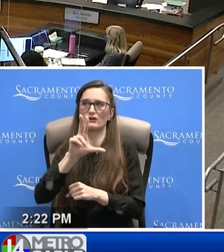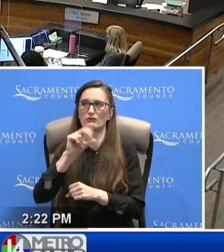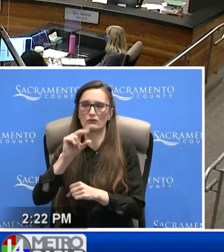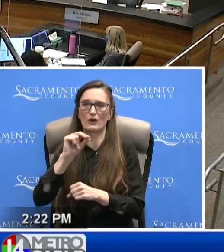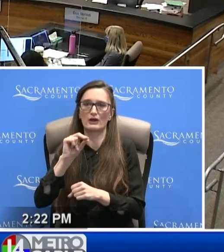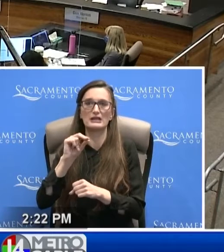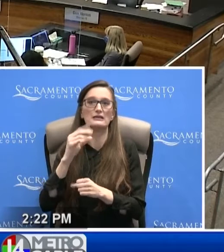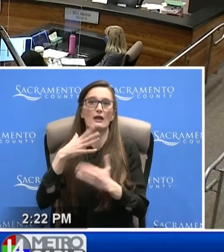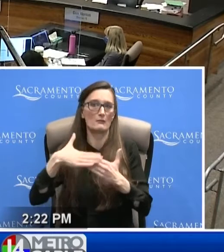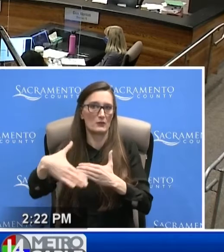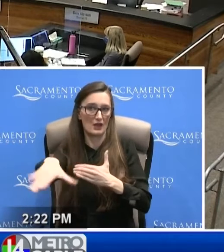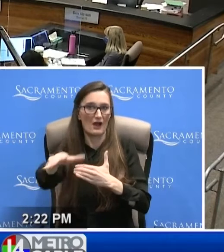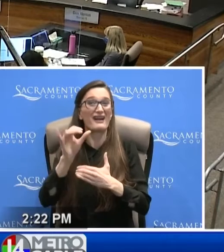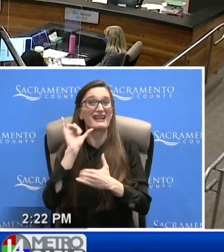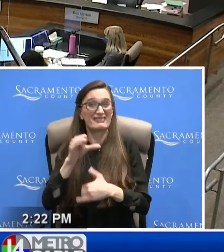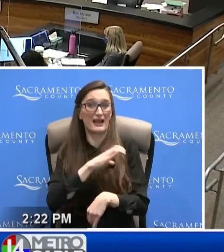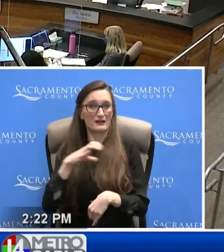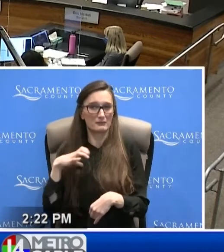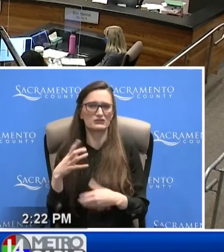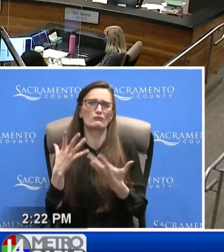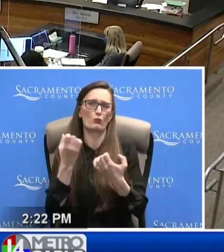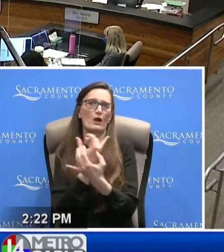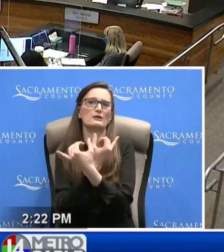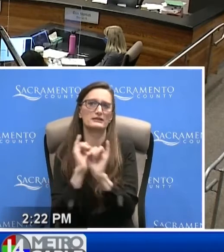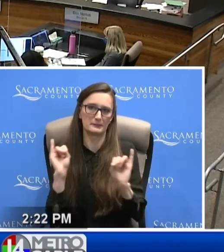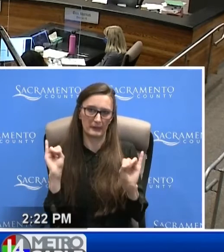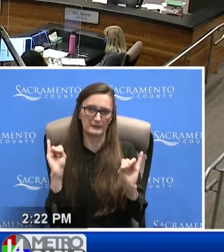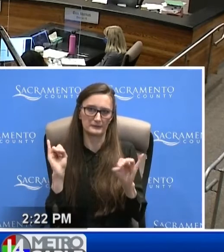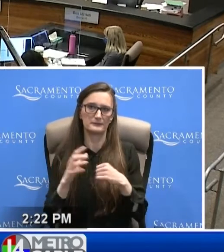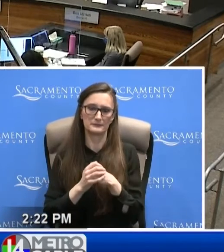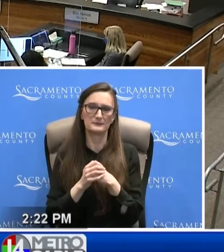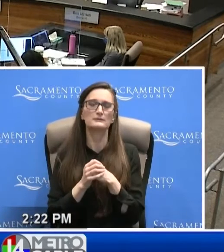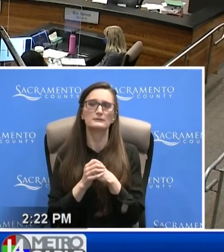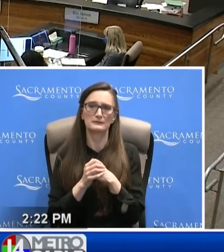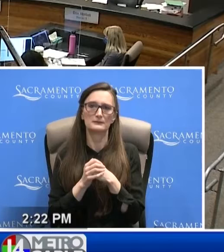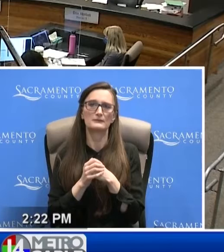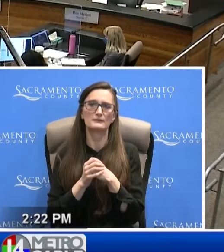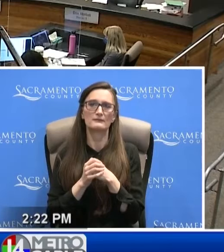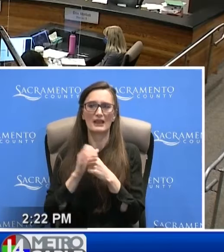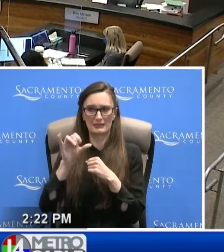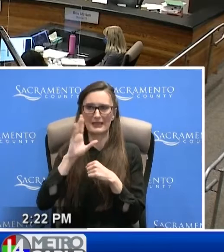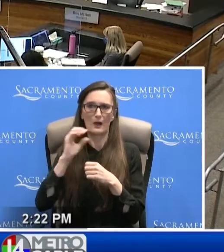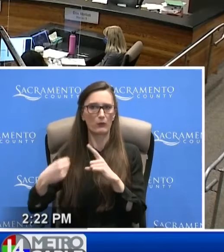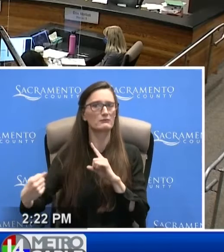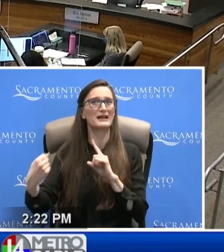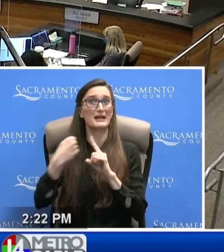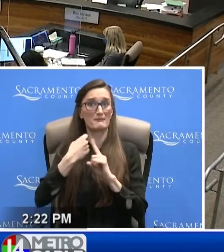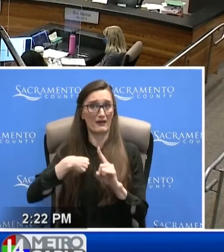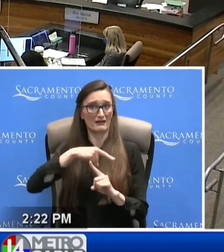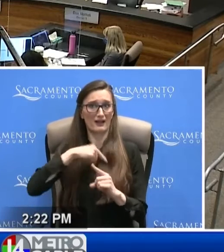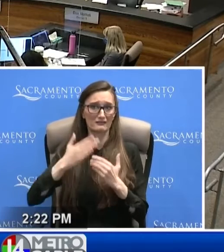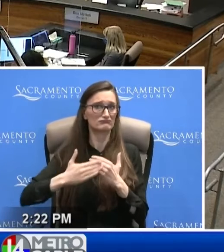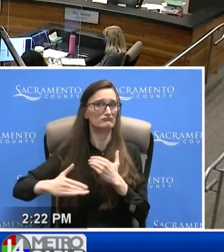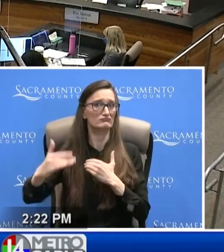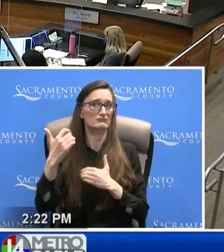I know a lot of hard work will come to this, but it will be affecting us for the next two years. Thank you. Thank you.